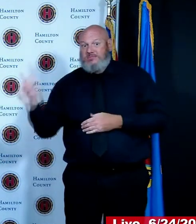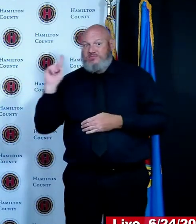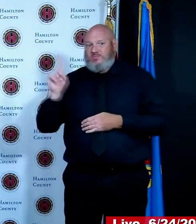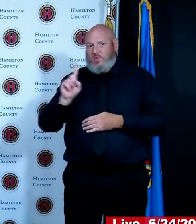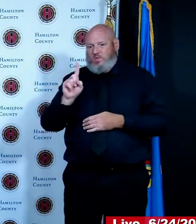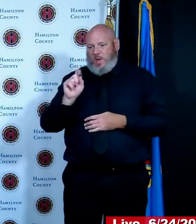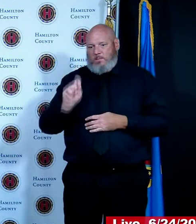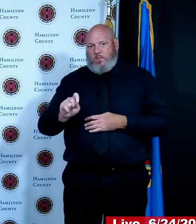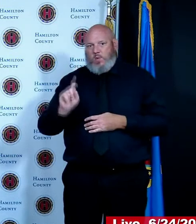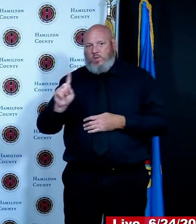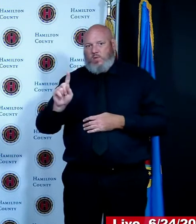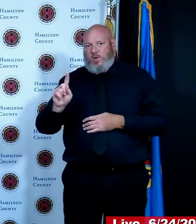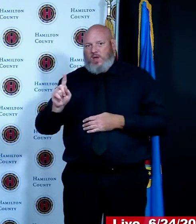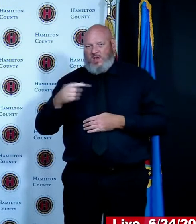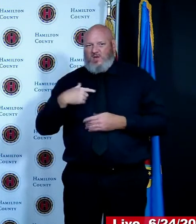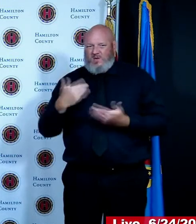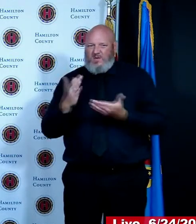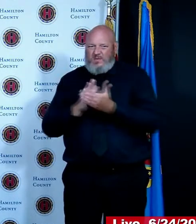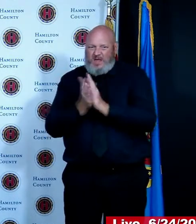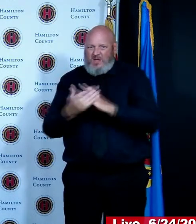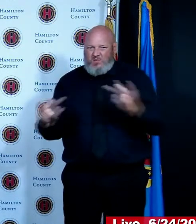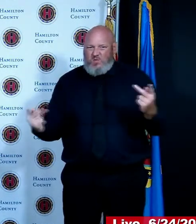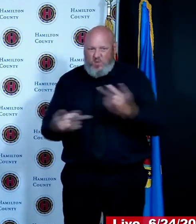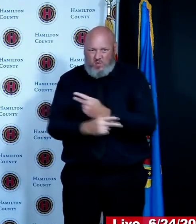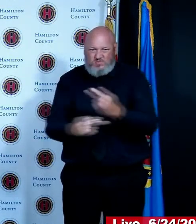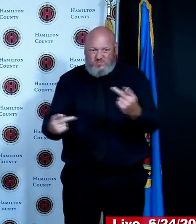I'd like to share a little bit about the spike that Commissioner Driehaus just